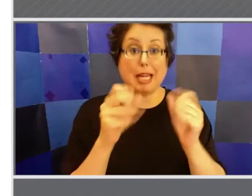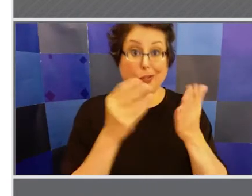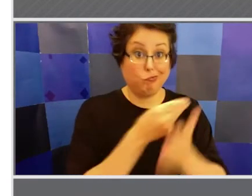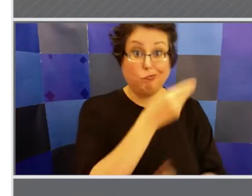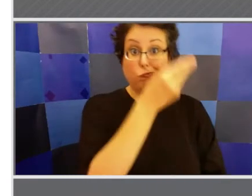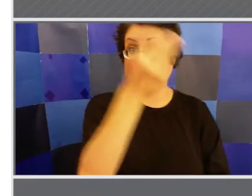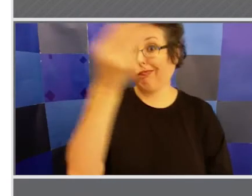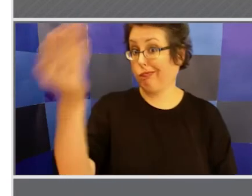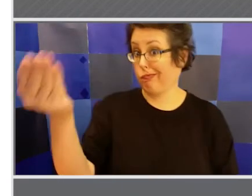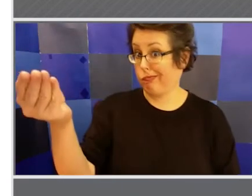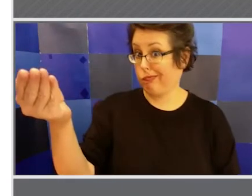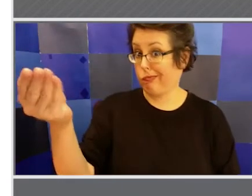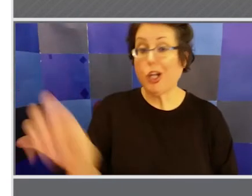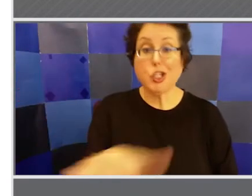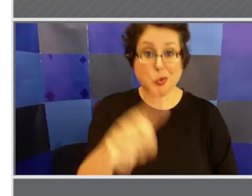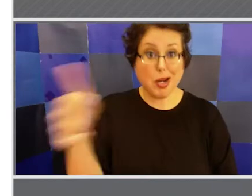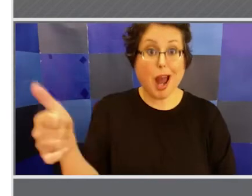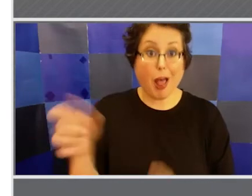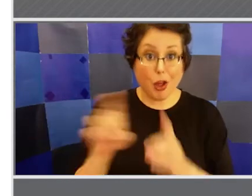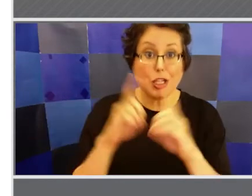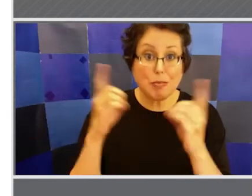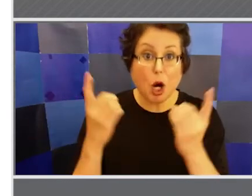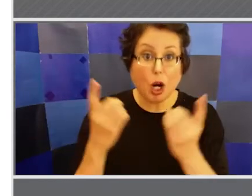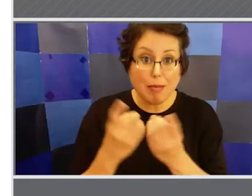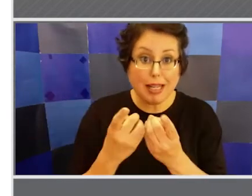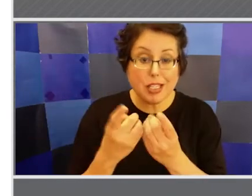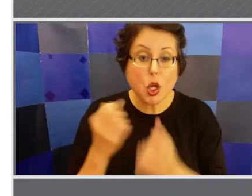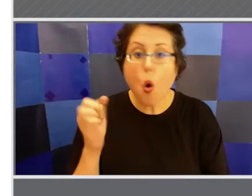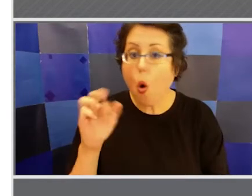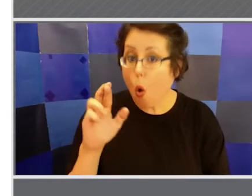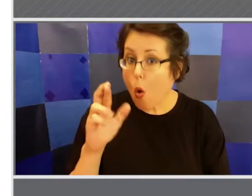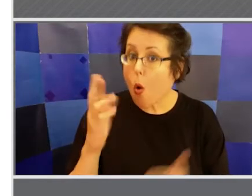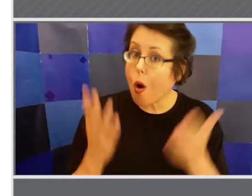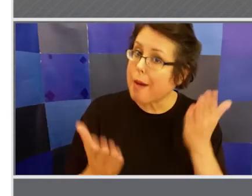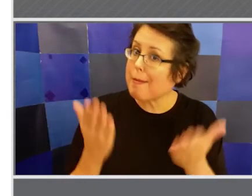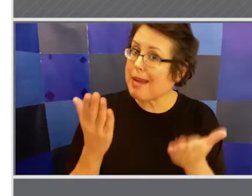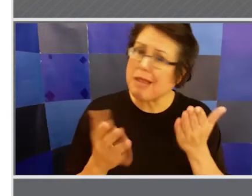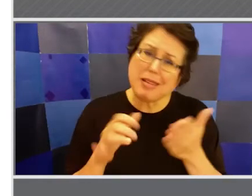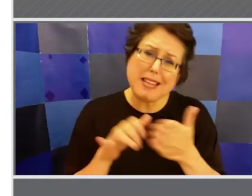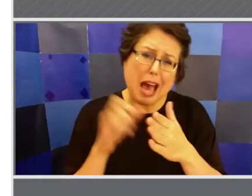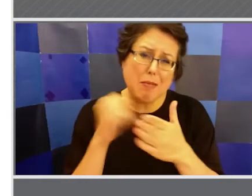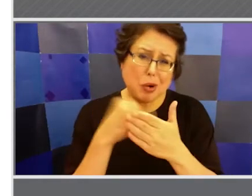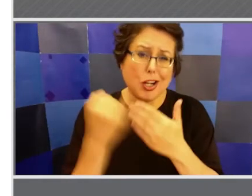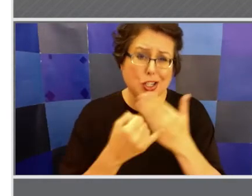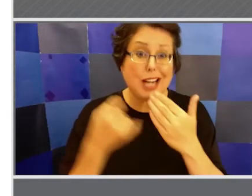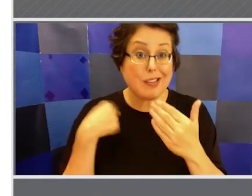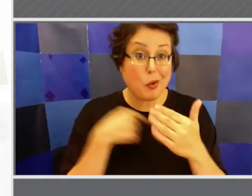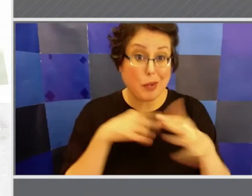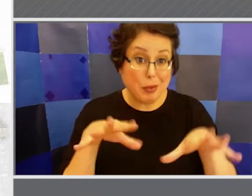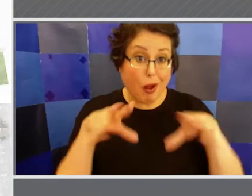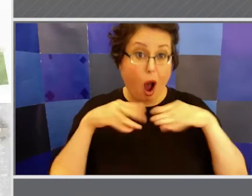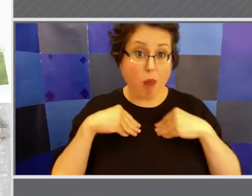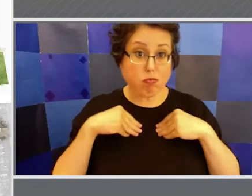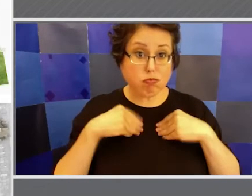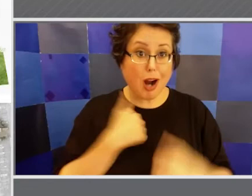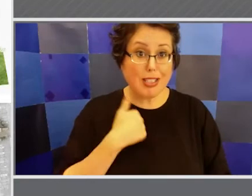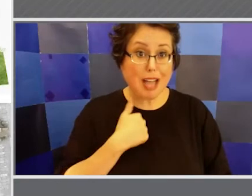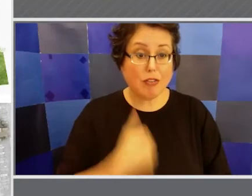You know to one of our other departments or, you know, maybe projects that the department takes on itself.